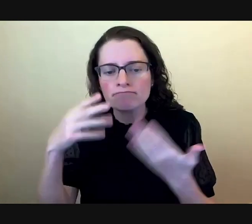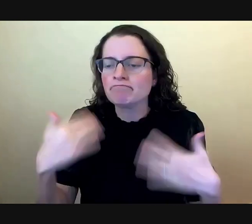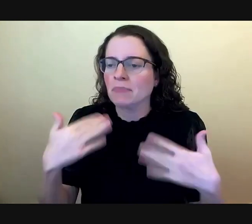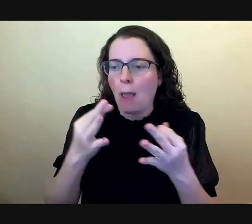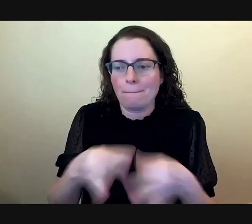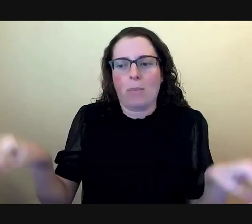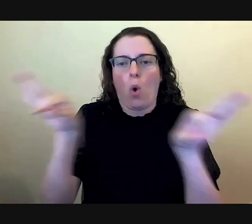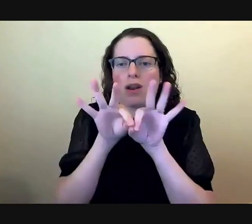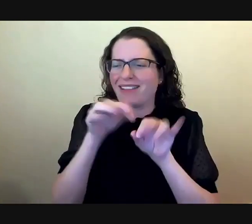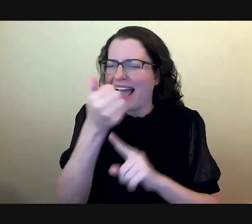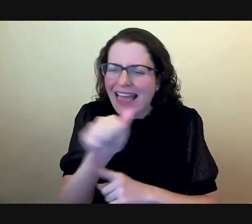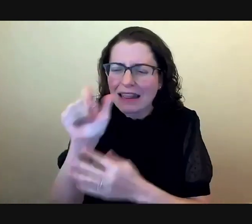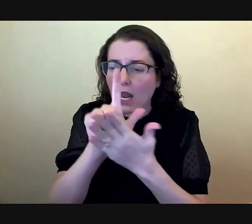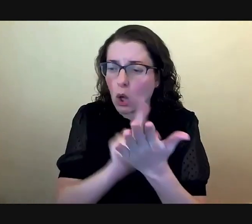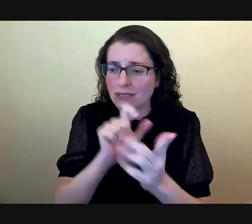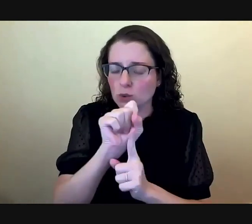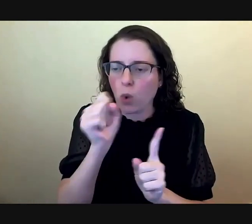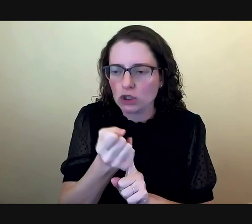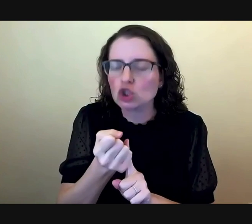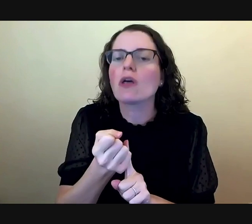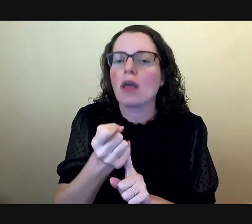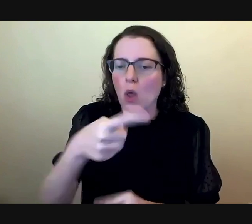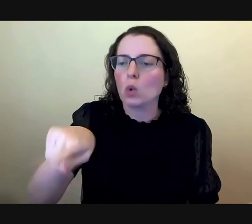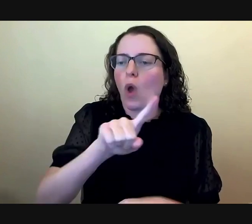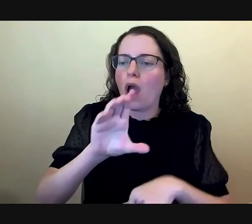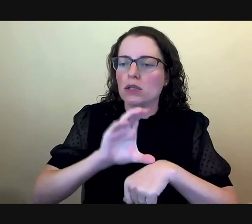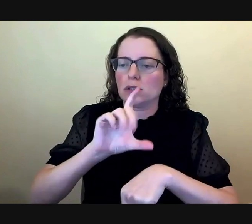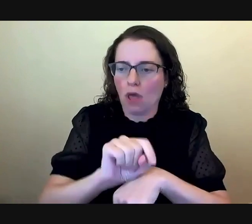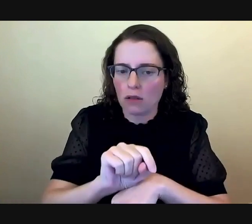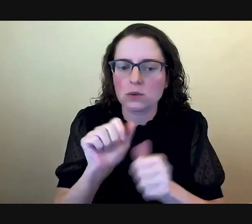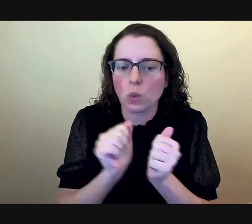or university, it is really vital for any legal situation